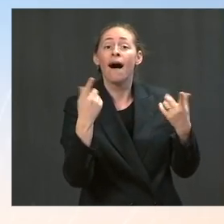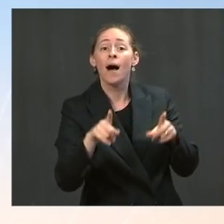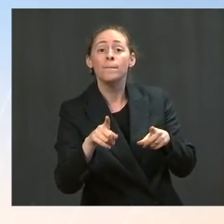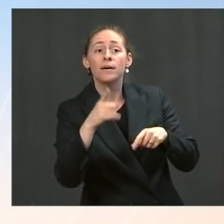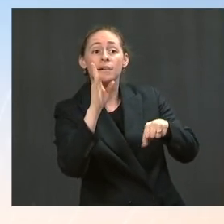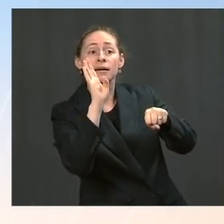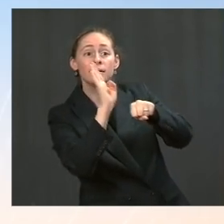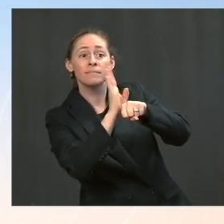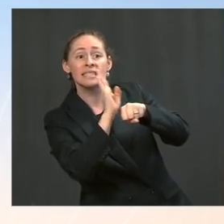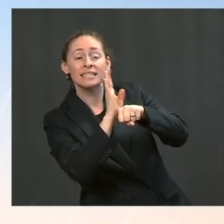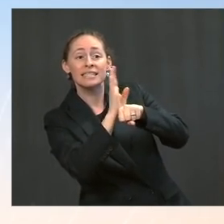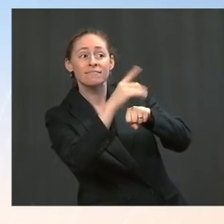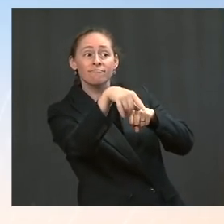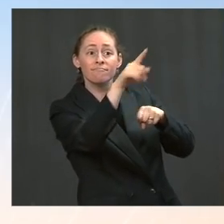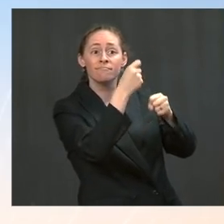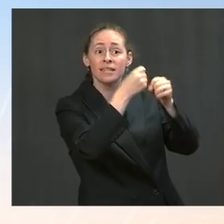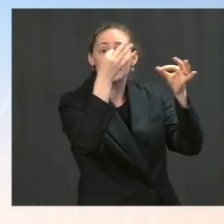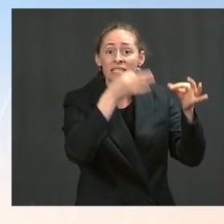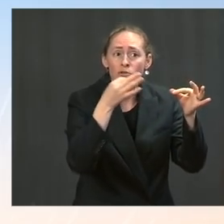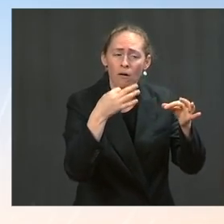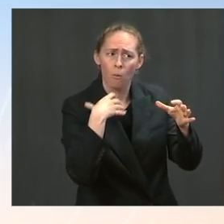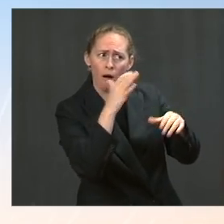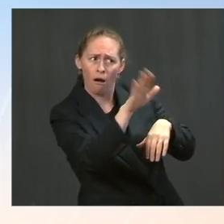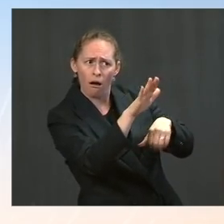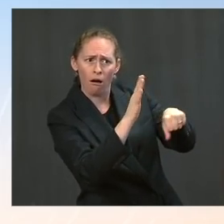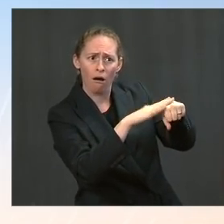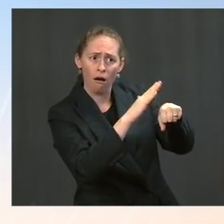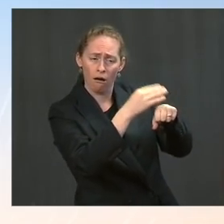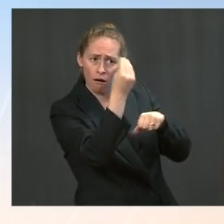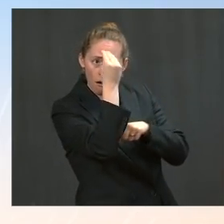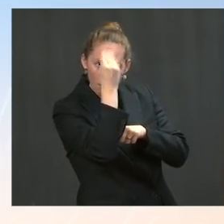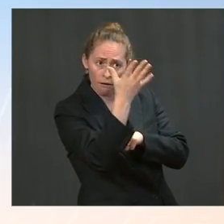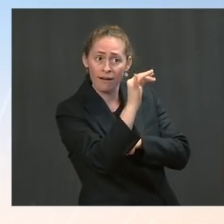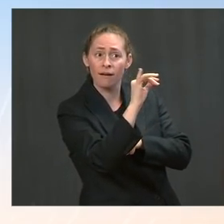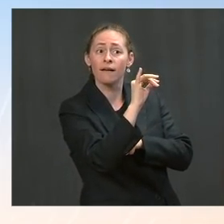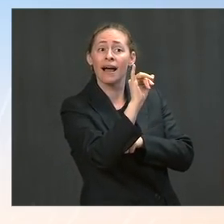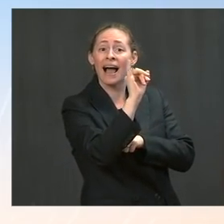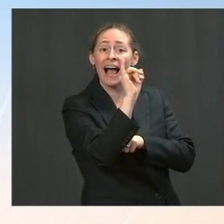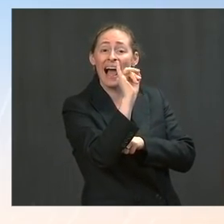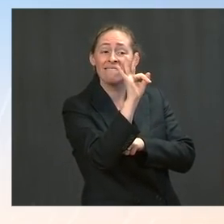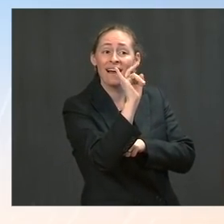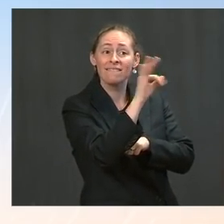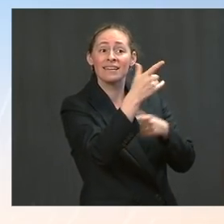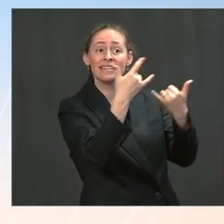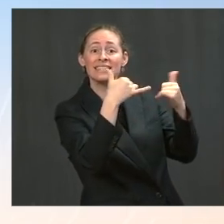we want them to be aware of the use of data -- accessing of data inappropriately,